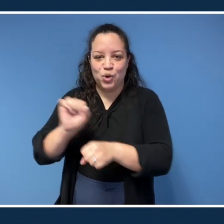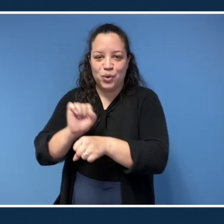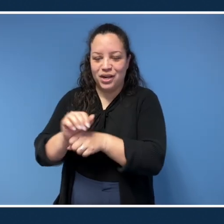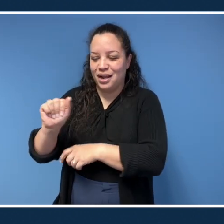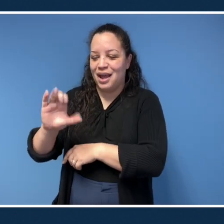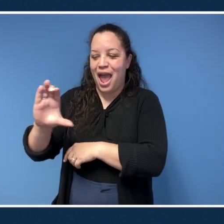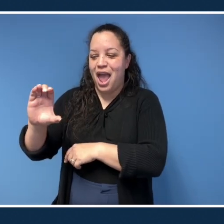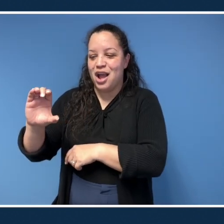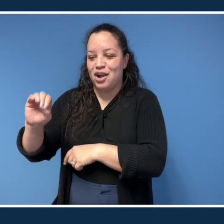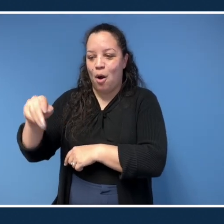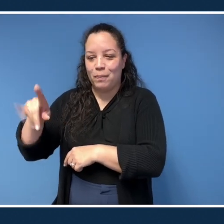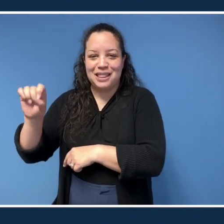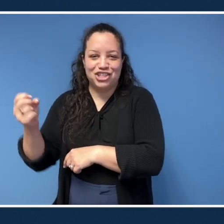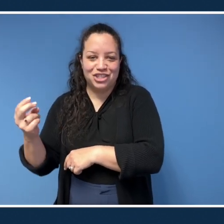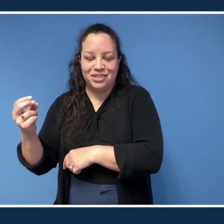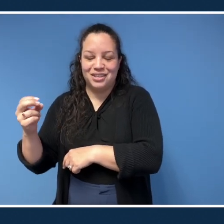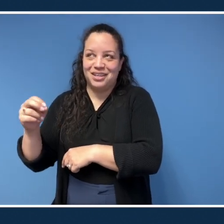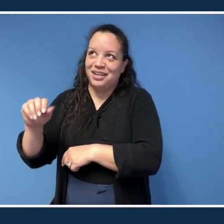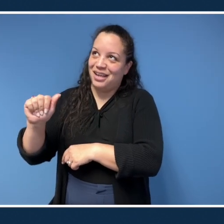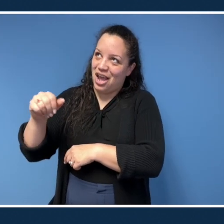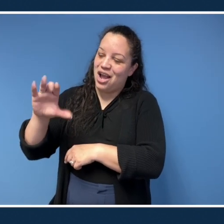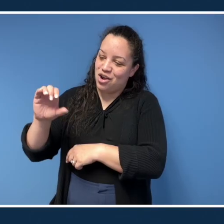any other final things you'd like listeners to carry with them?